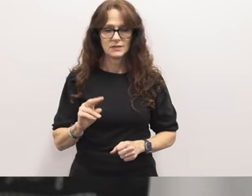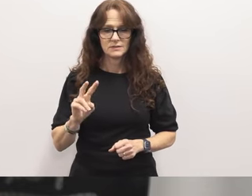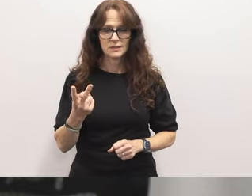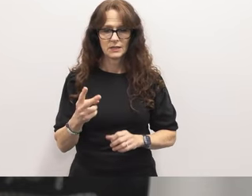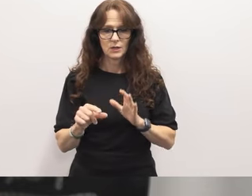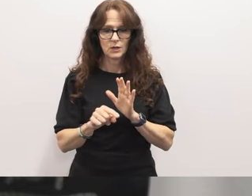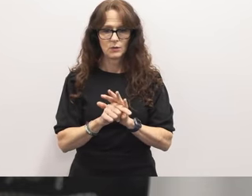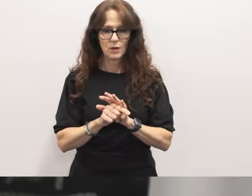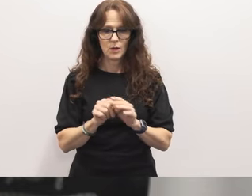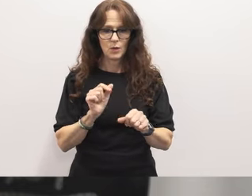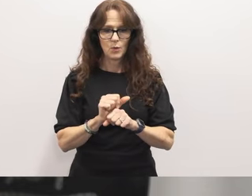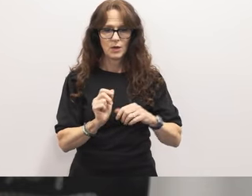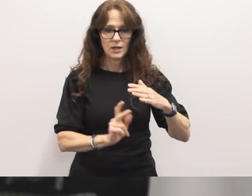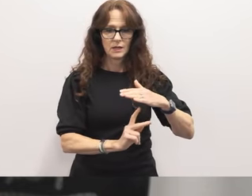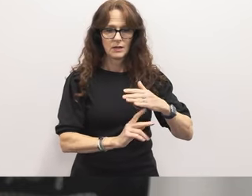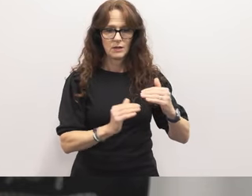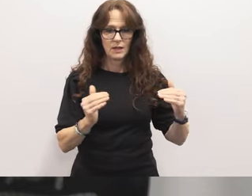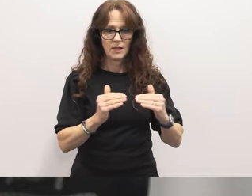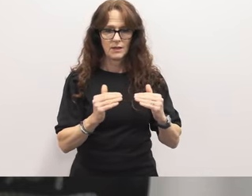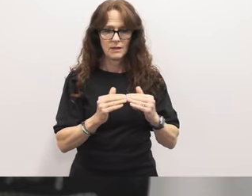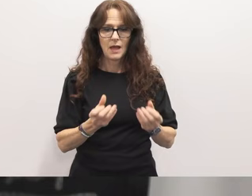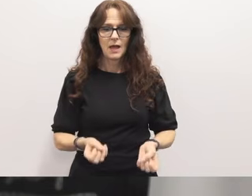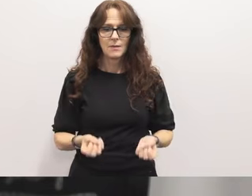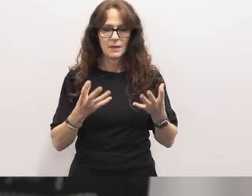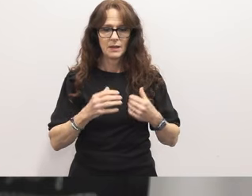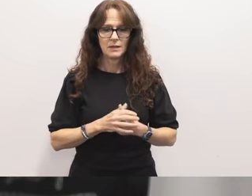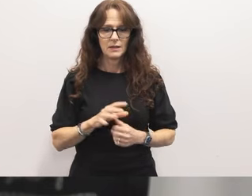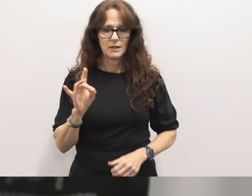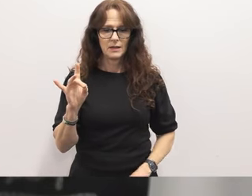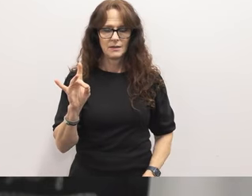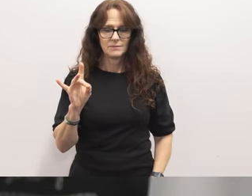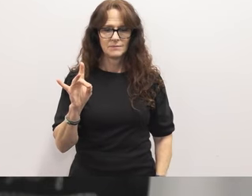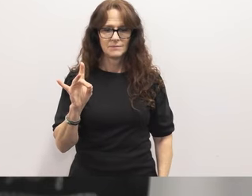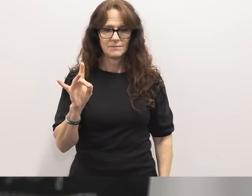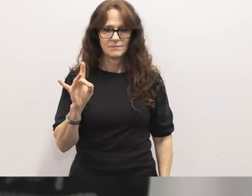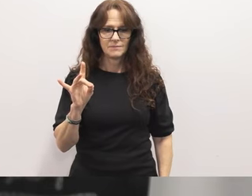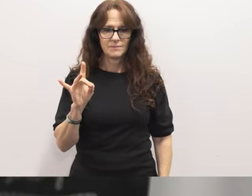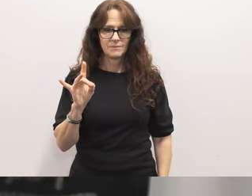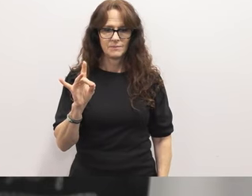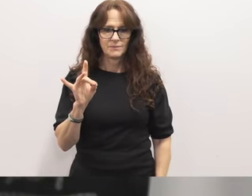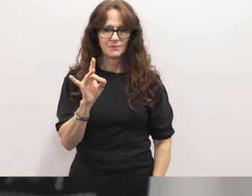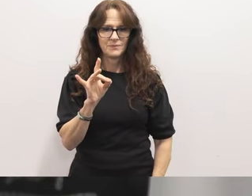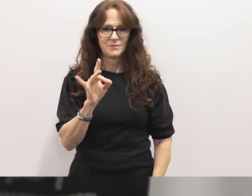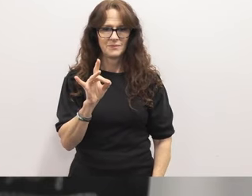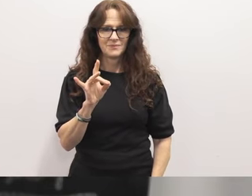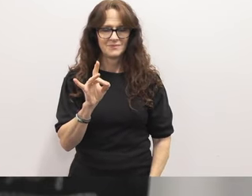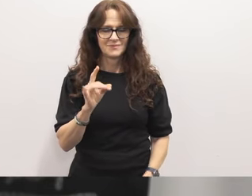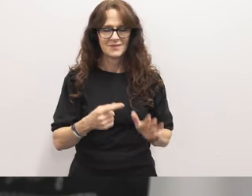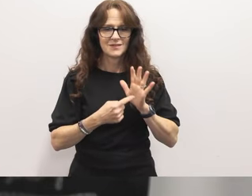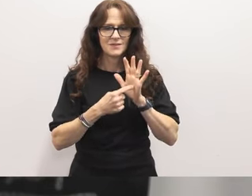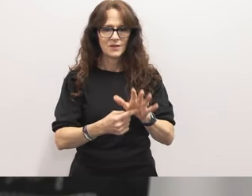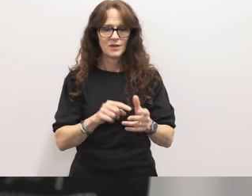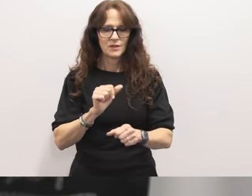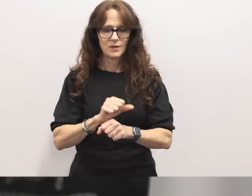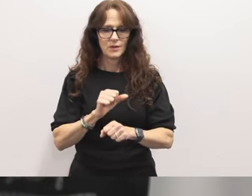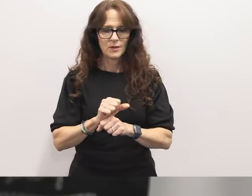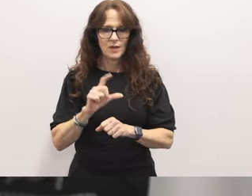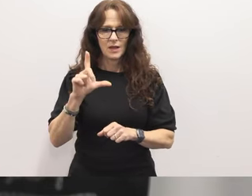are working at kinder level. You know how many kids that is? Eight. So representing this work of Lincoln teachers